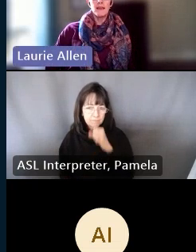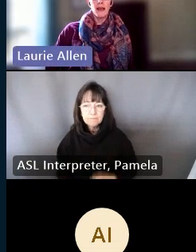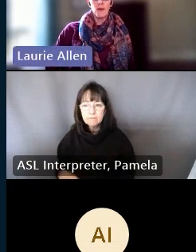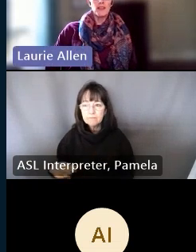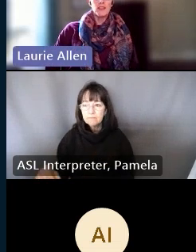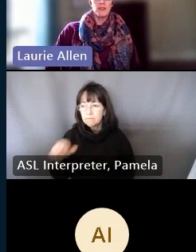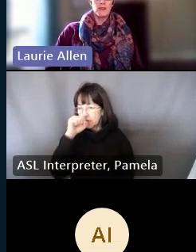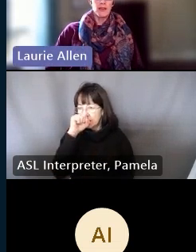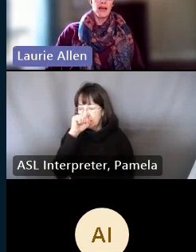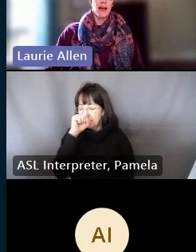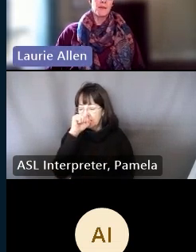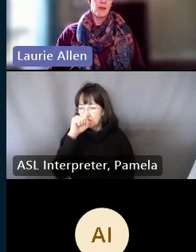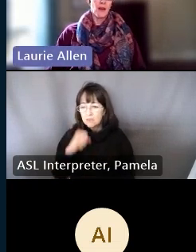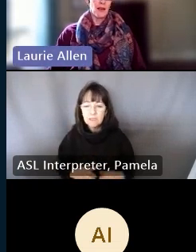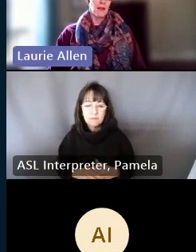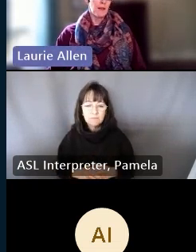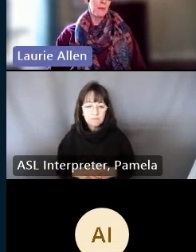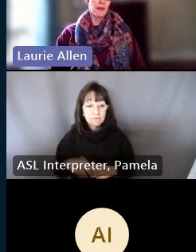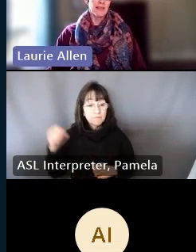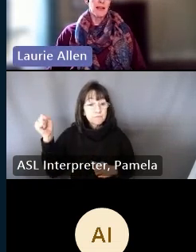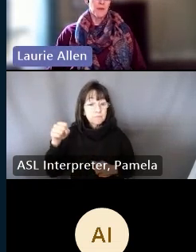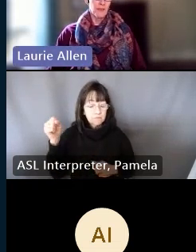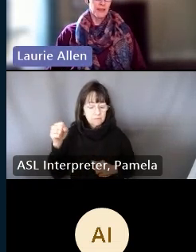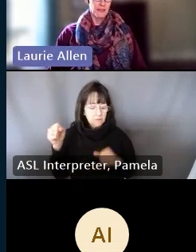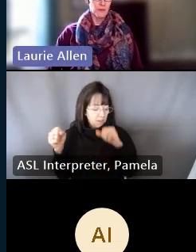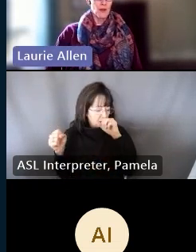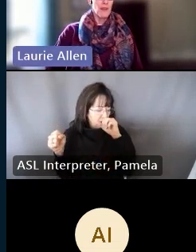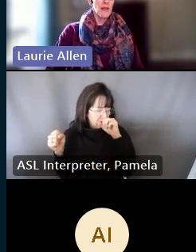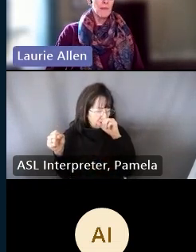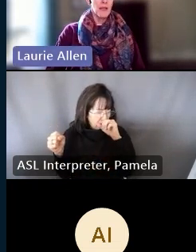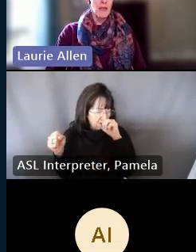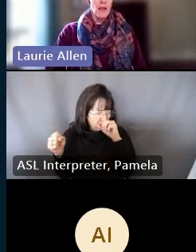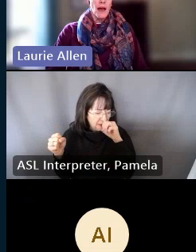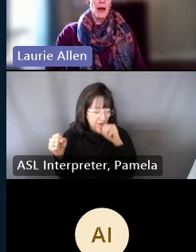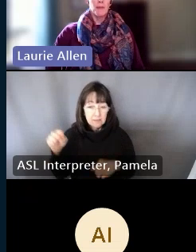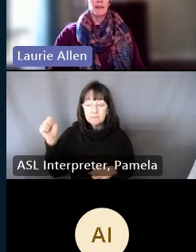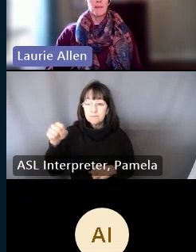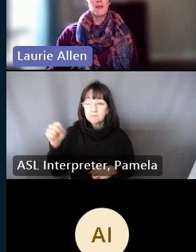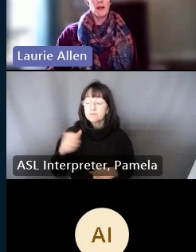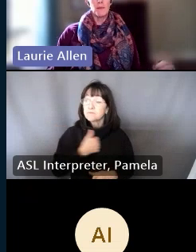Yeah, we do and I am not, I'll be honest, I am not the expert on them. But let me grab it.